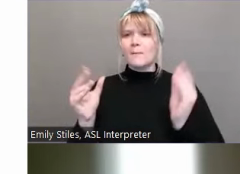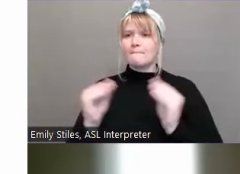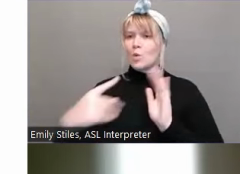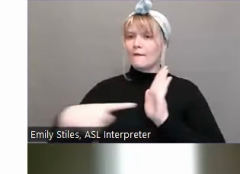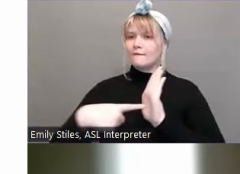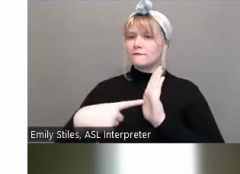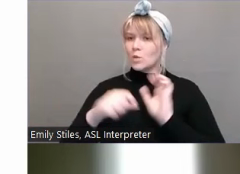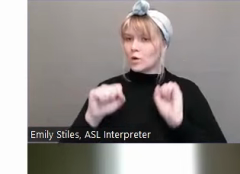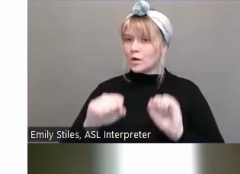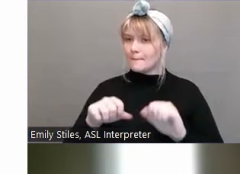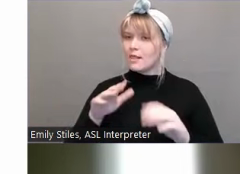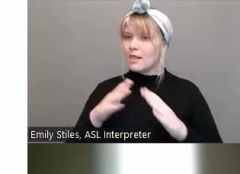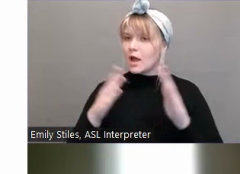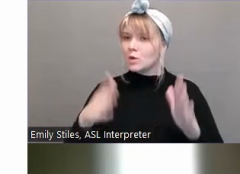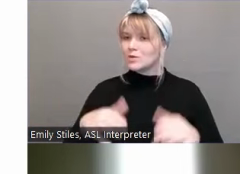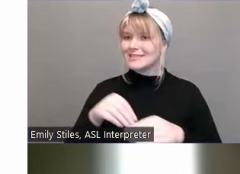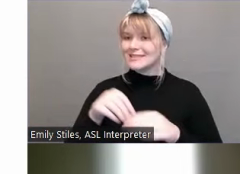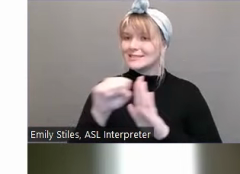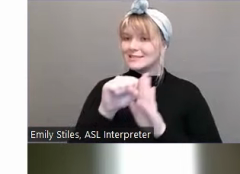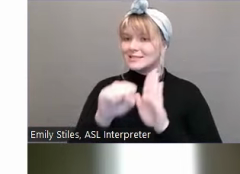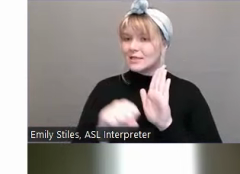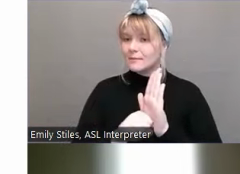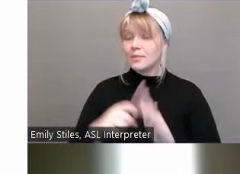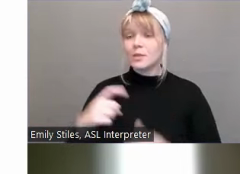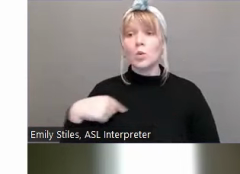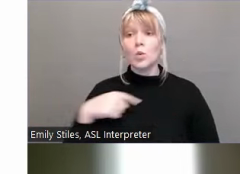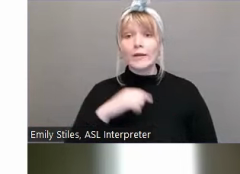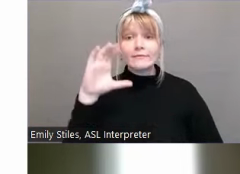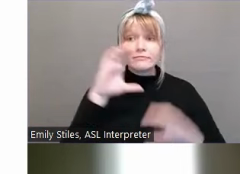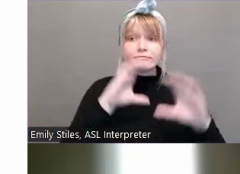We’ve sought assistance and expertise from the AT program.